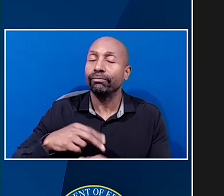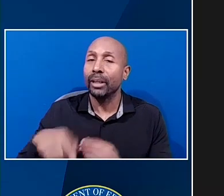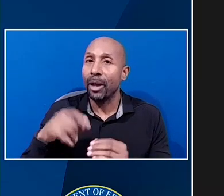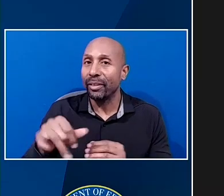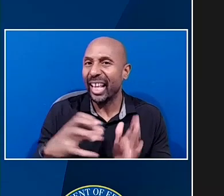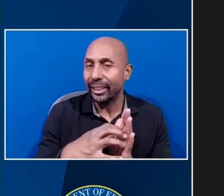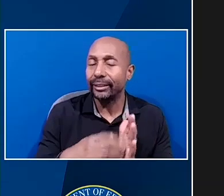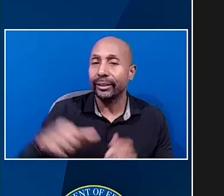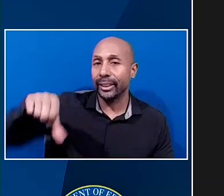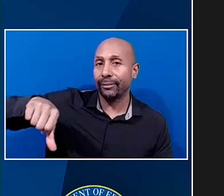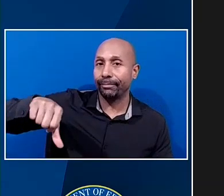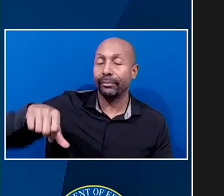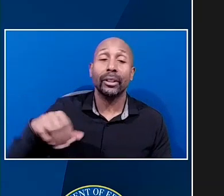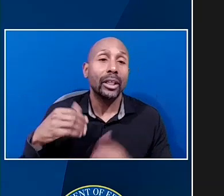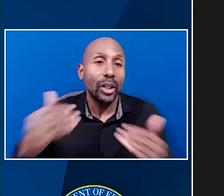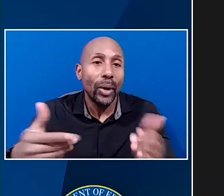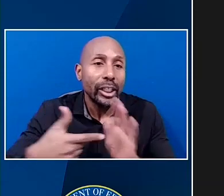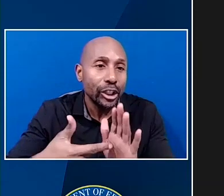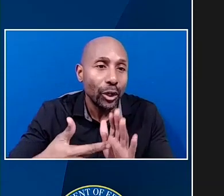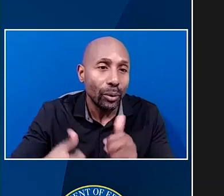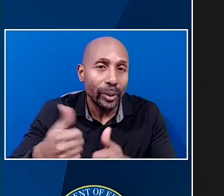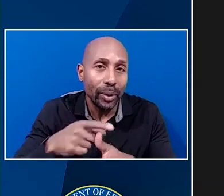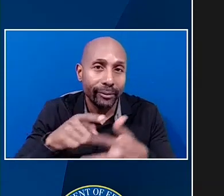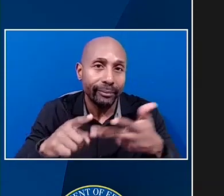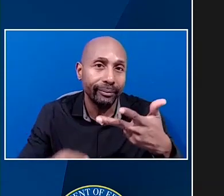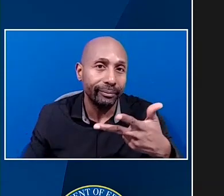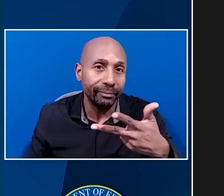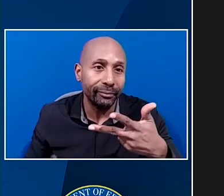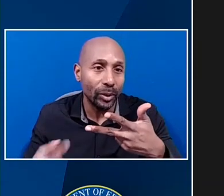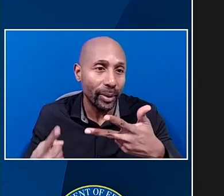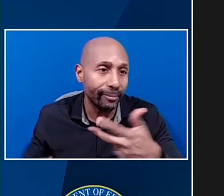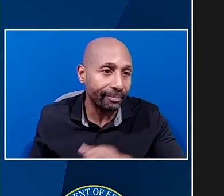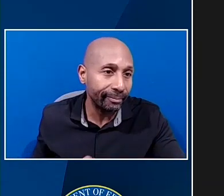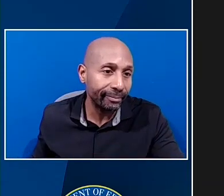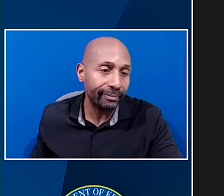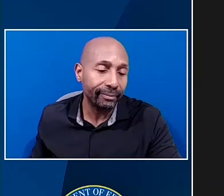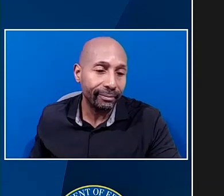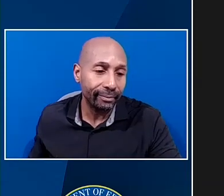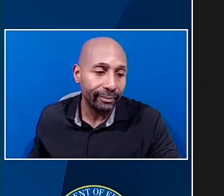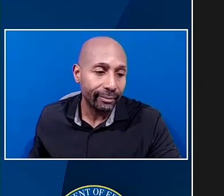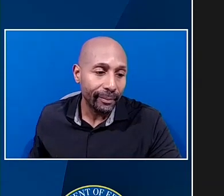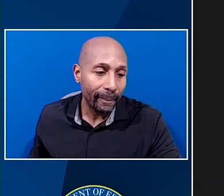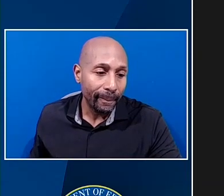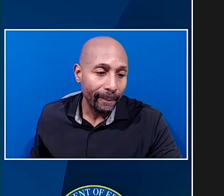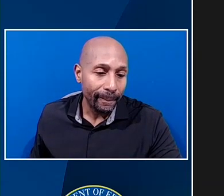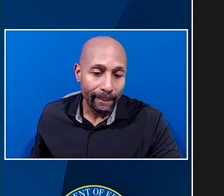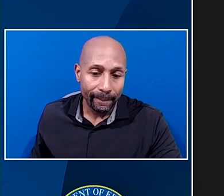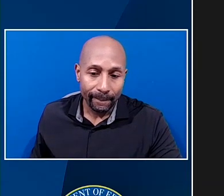if we can. Okay.